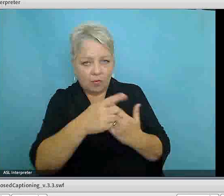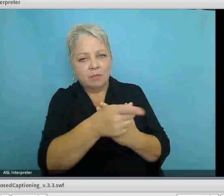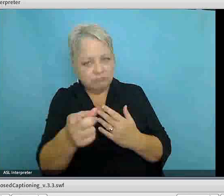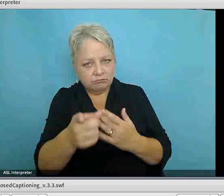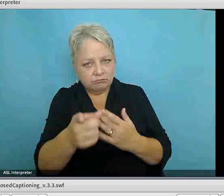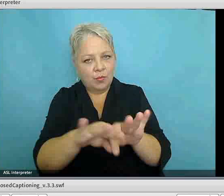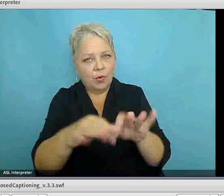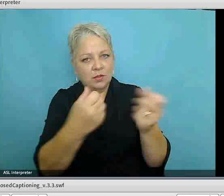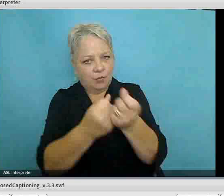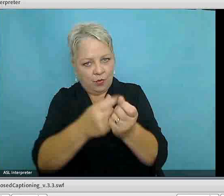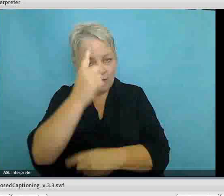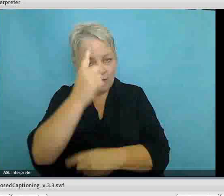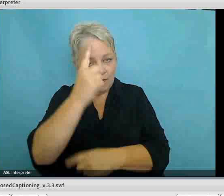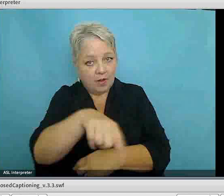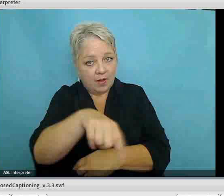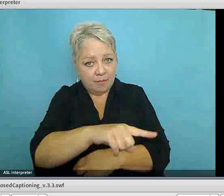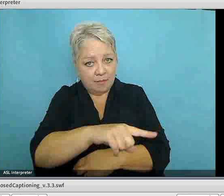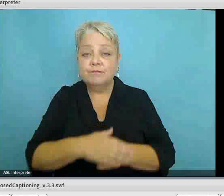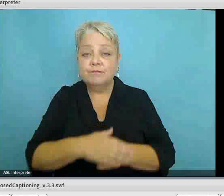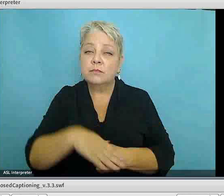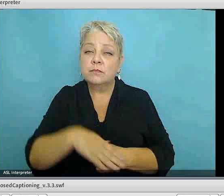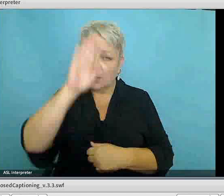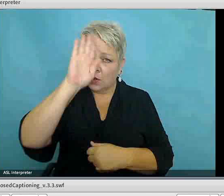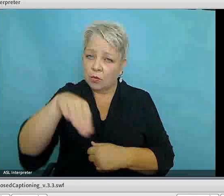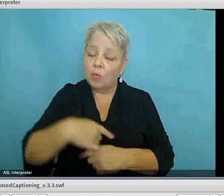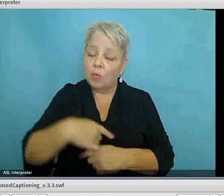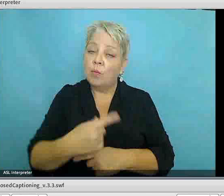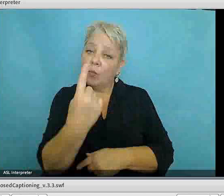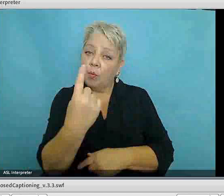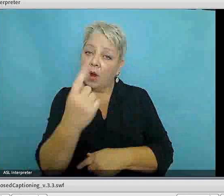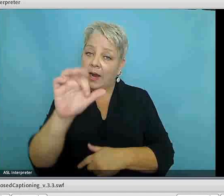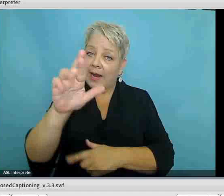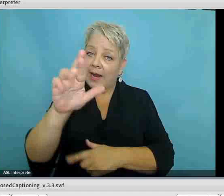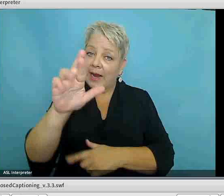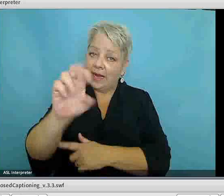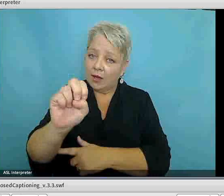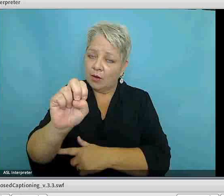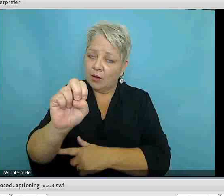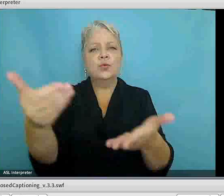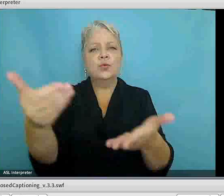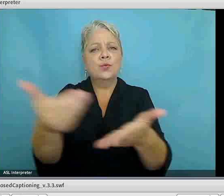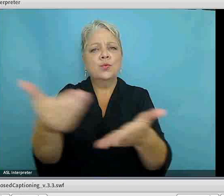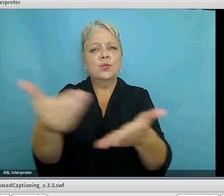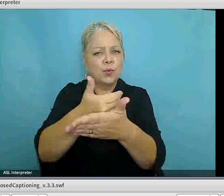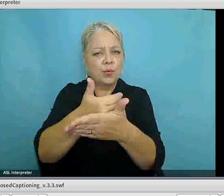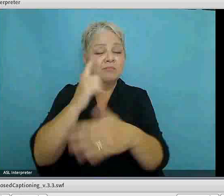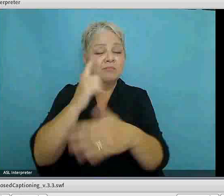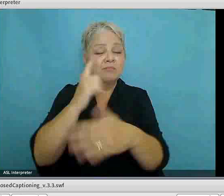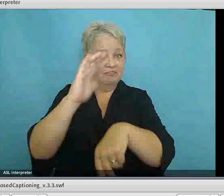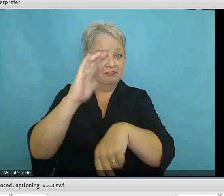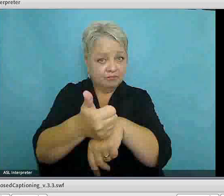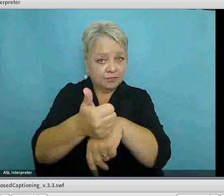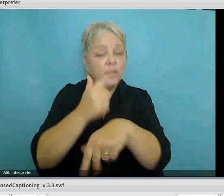So One Care is a new option that allows people between the ages of 21 and 64 at the time